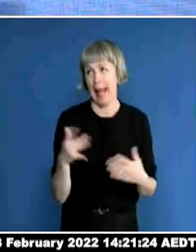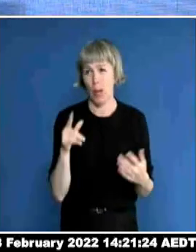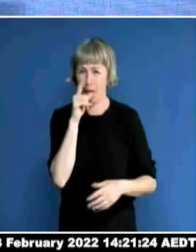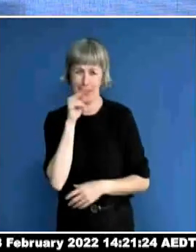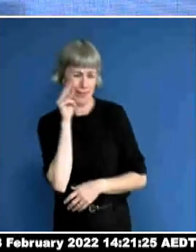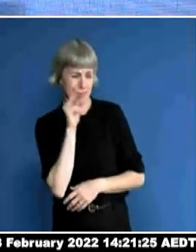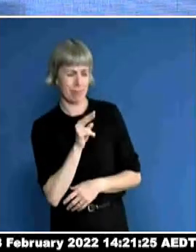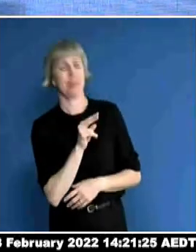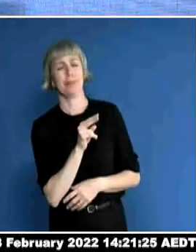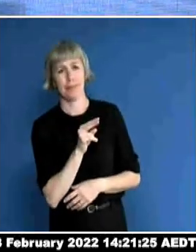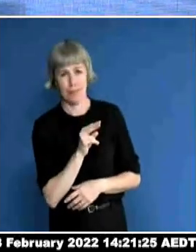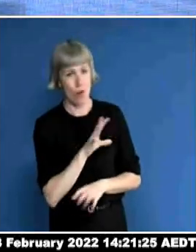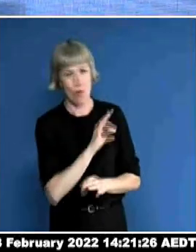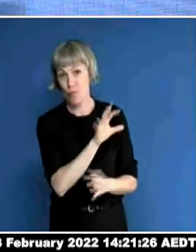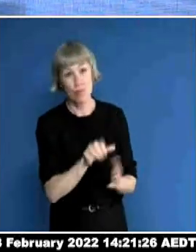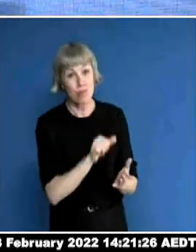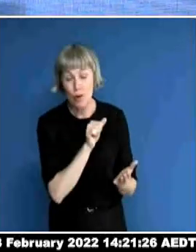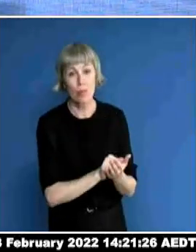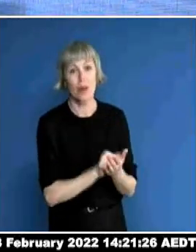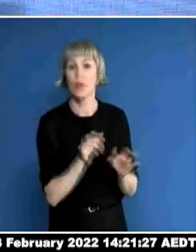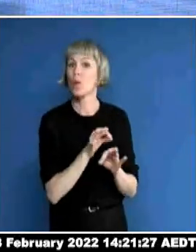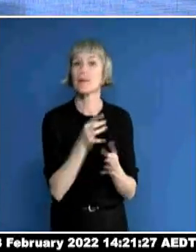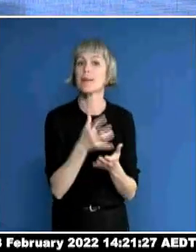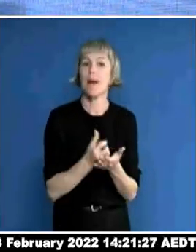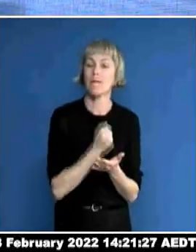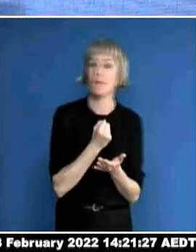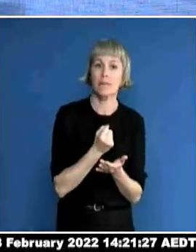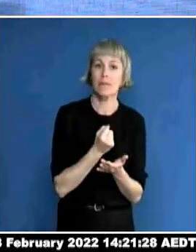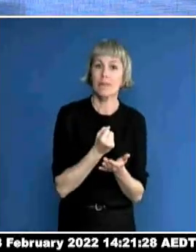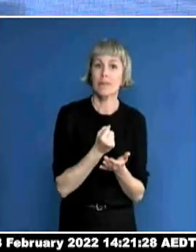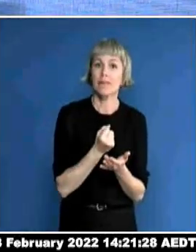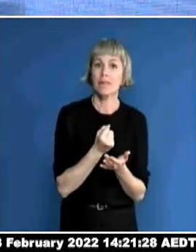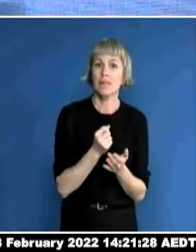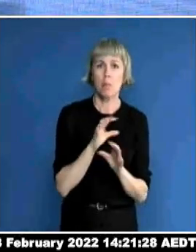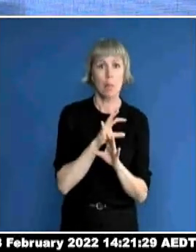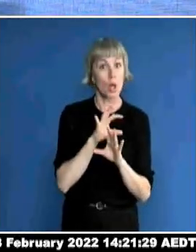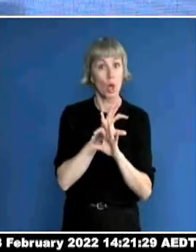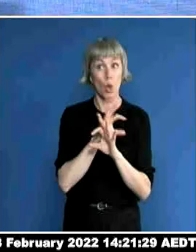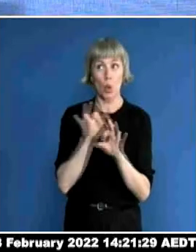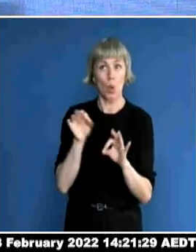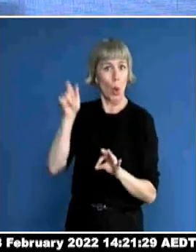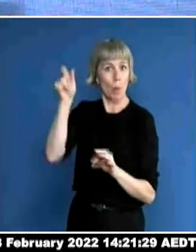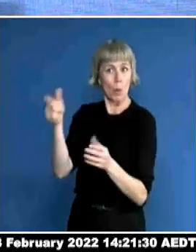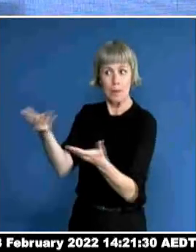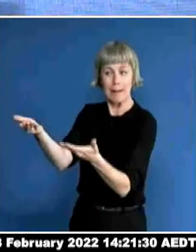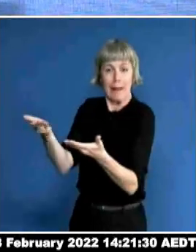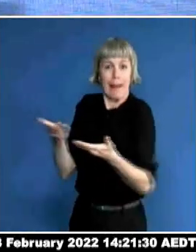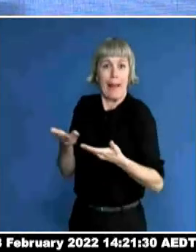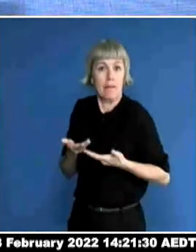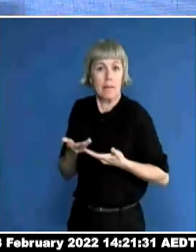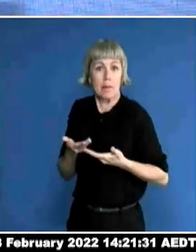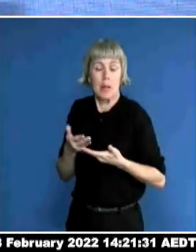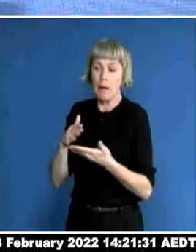But no one was giving - or giving me or the program or the participants the equipment or